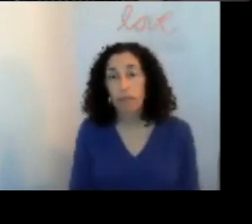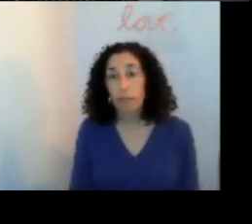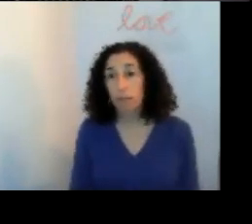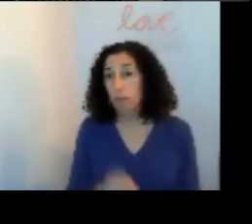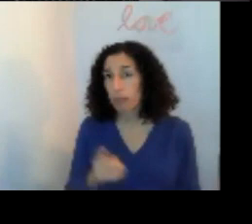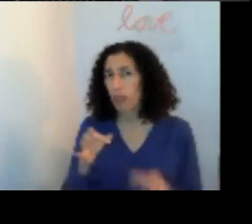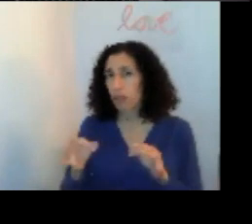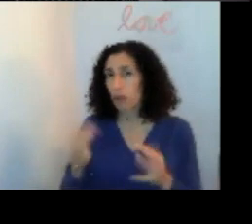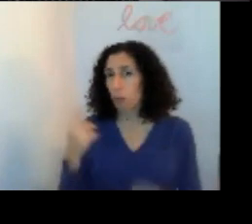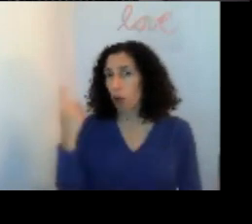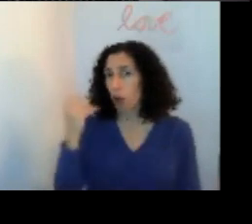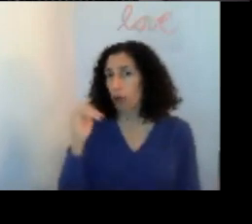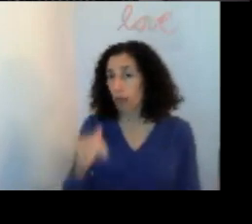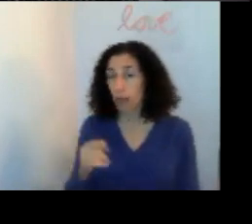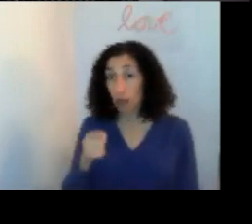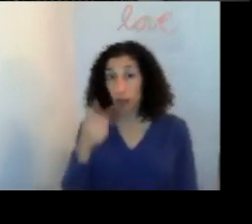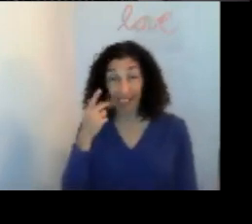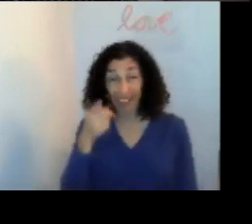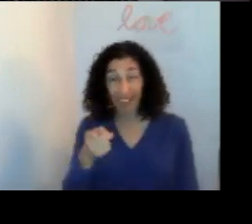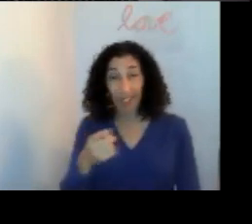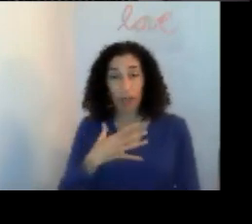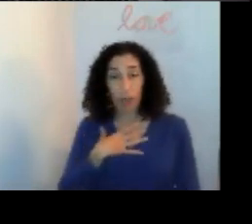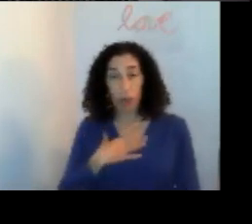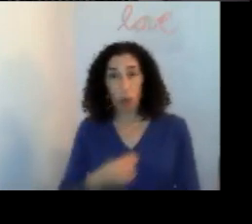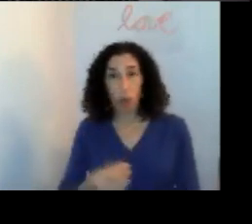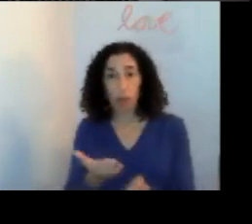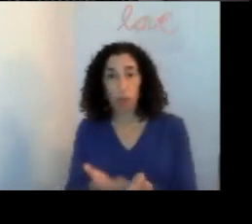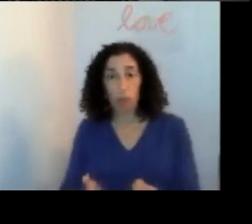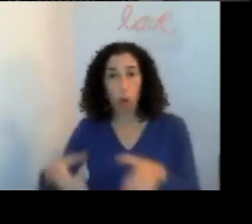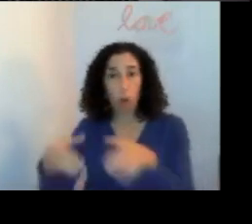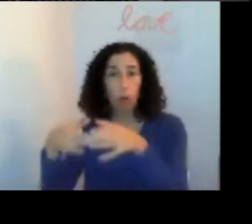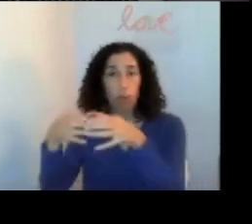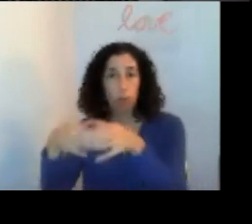ceramic bowl, which sits just to the right of the video that flips through the final